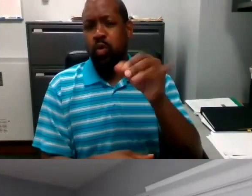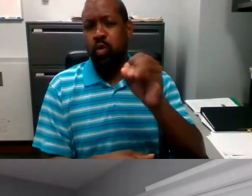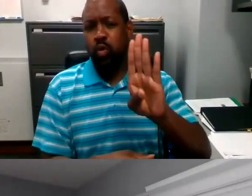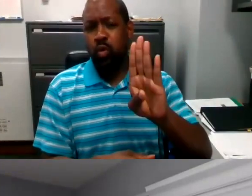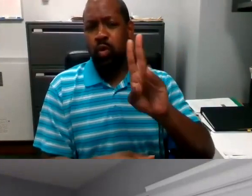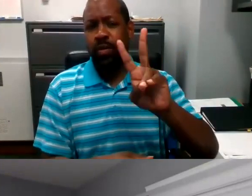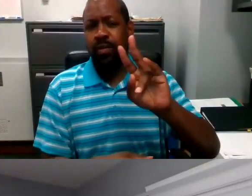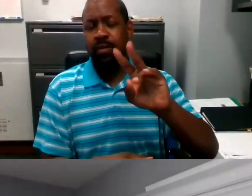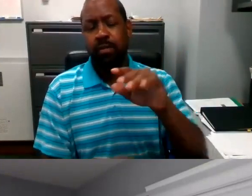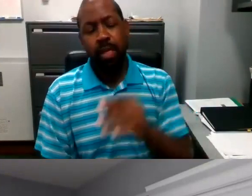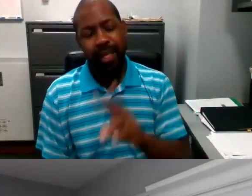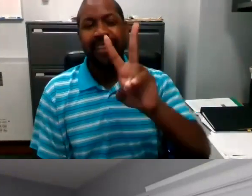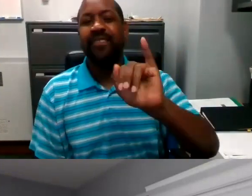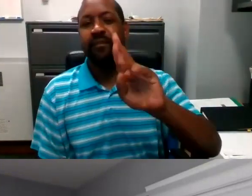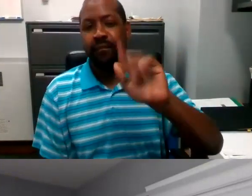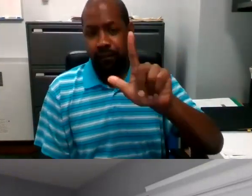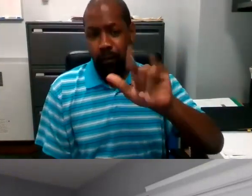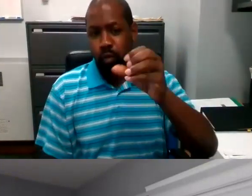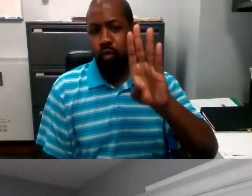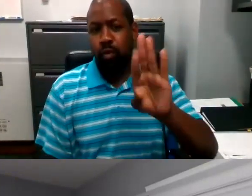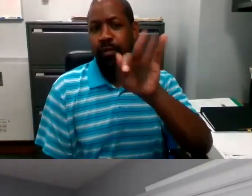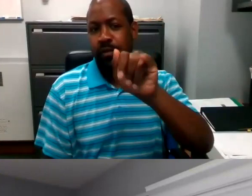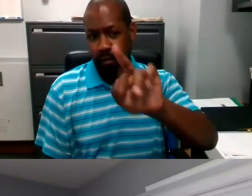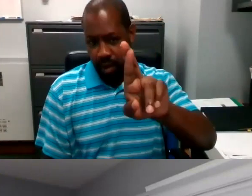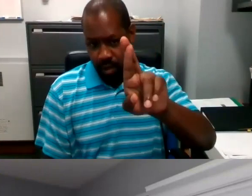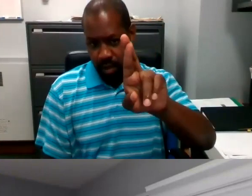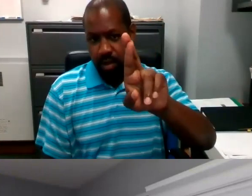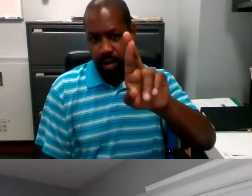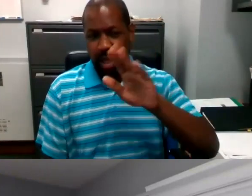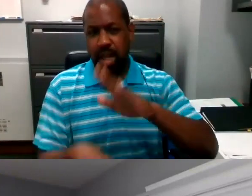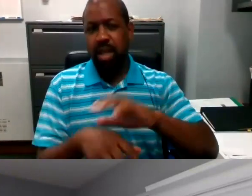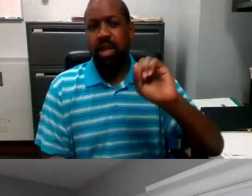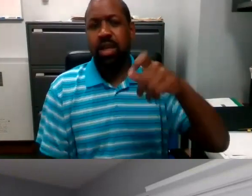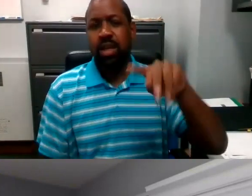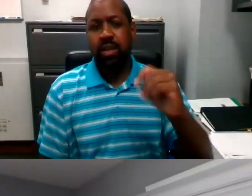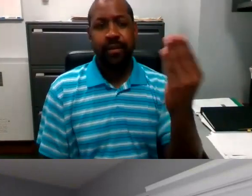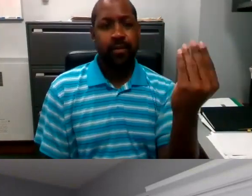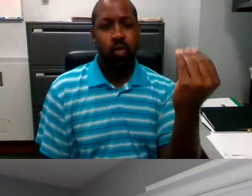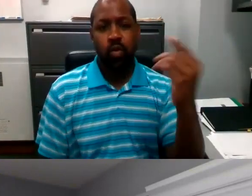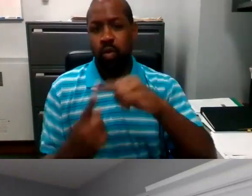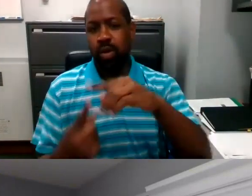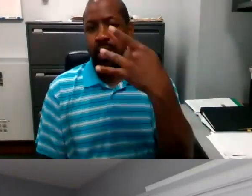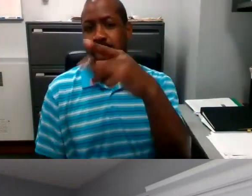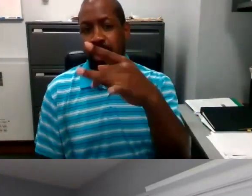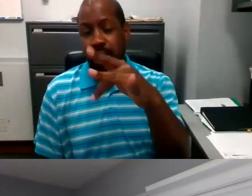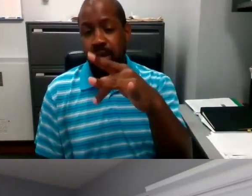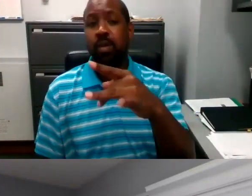I KNOW WE'RE CLOSING. I JUST WANTED TO LET YOU KNOW SEPTEMBER, THE MONTH OF SEPTEMBER IS EXTREMELY BUSY. I DEFINITELY APPRECIATE THE UPDATES. >> EARNEST COVINGTON: I KNOW WE'RE CLOSING. I JUST WANTED TO LET YOU KNOW SEPTEMBER, THE MONTH OF SEPTEMBER IS EXTREMELY BUSY.